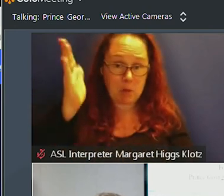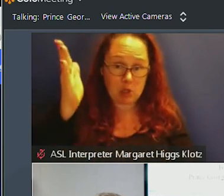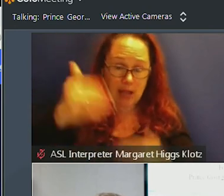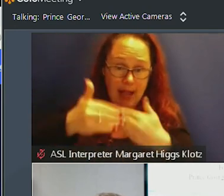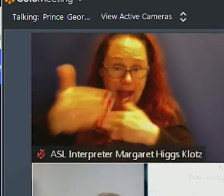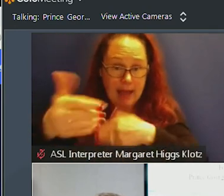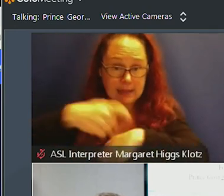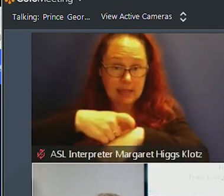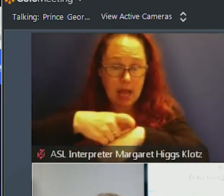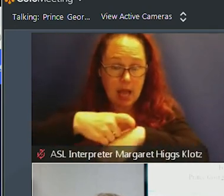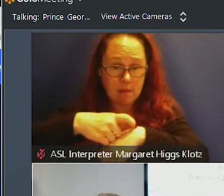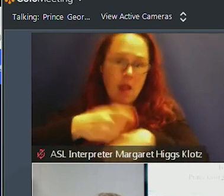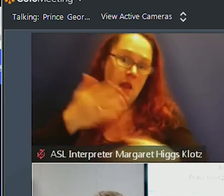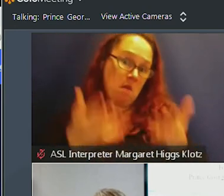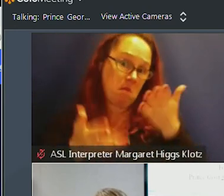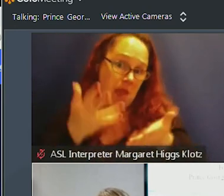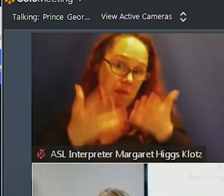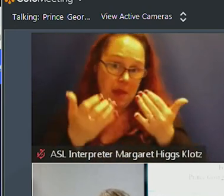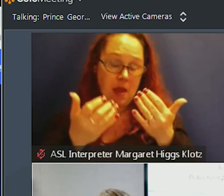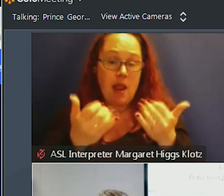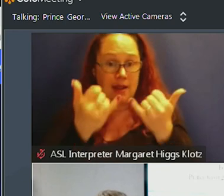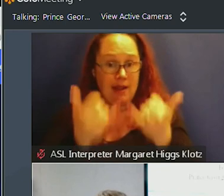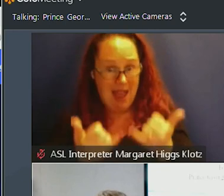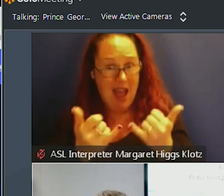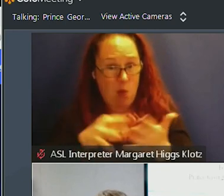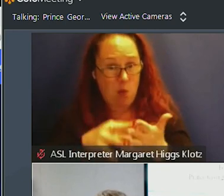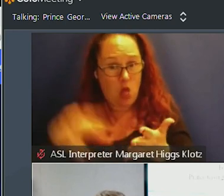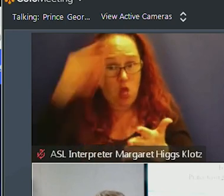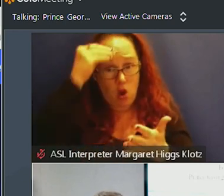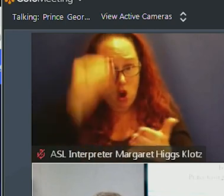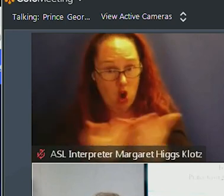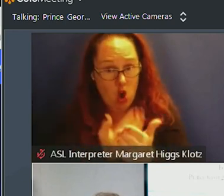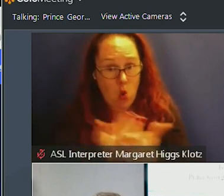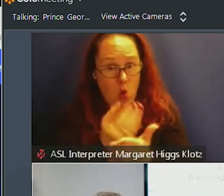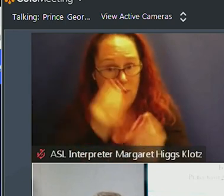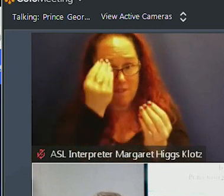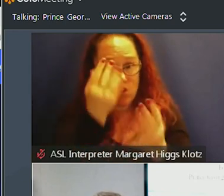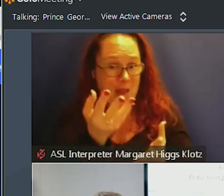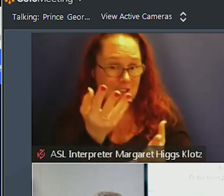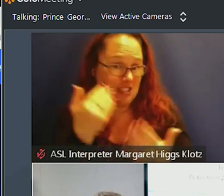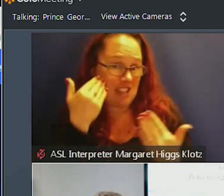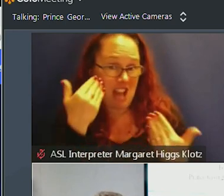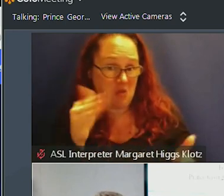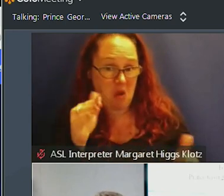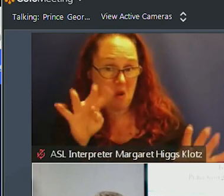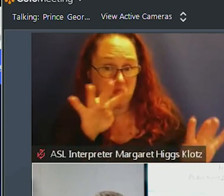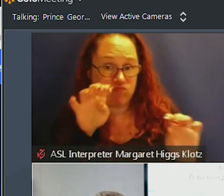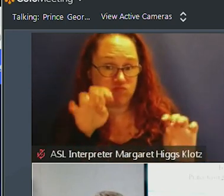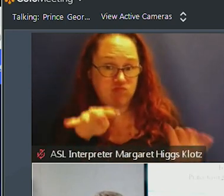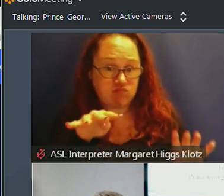we may have some more information, but I can't guarantee how much additional information we will have, but I do, I do at least want us,